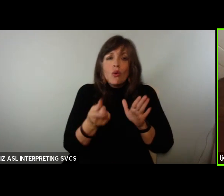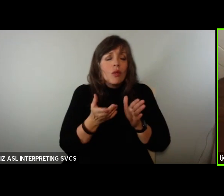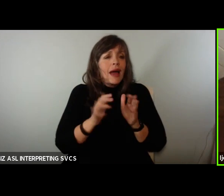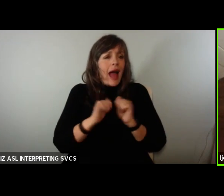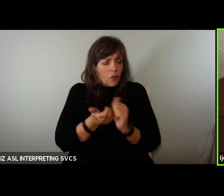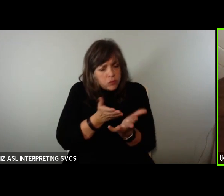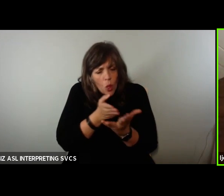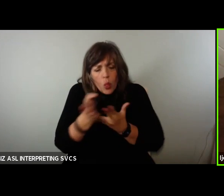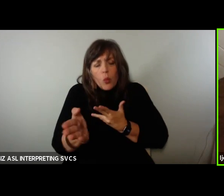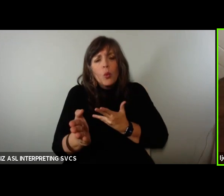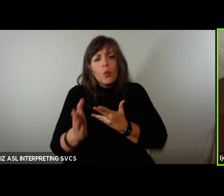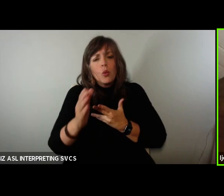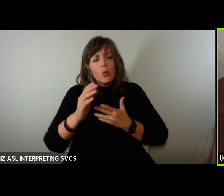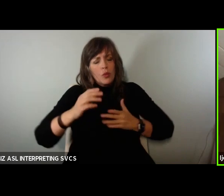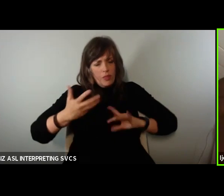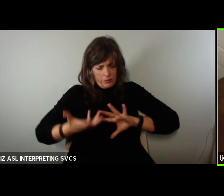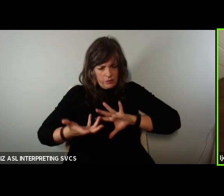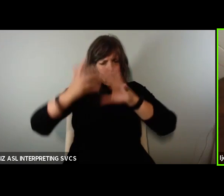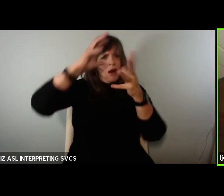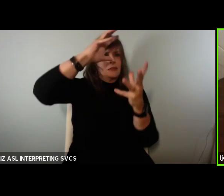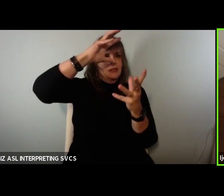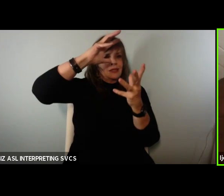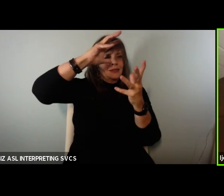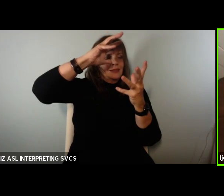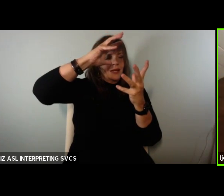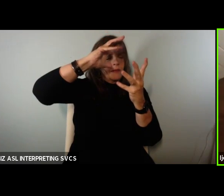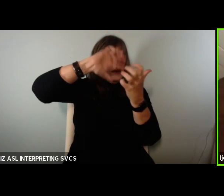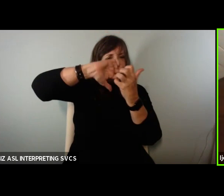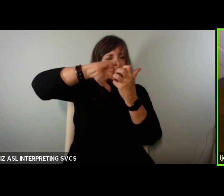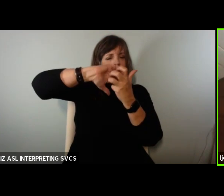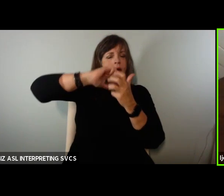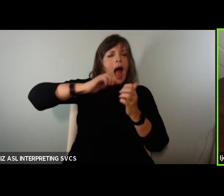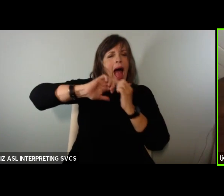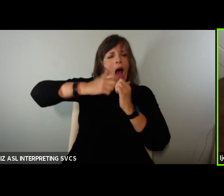but really how we transform through crisis. And that's really our goal